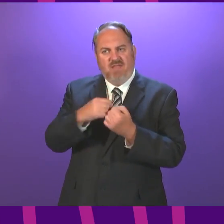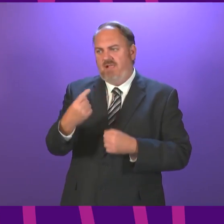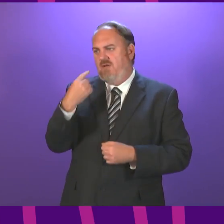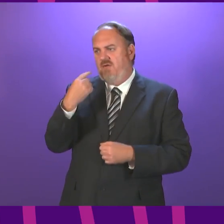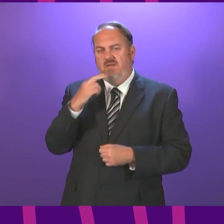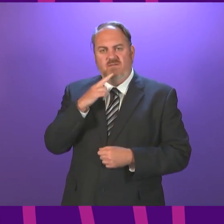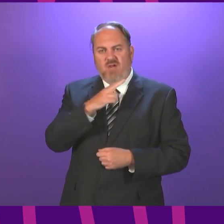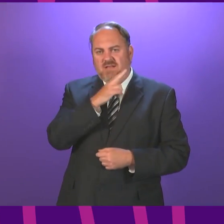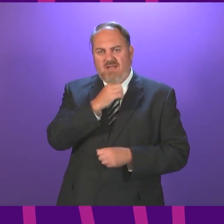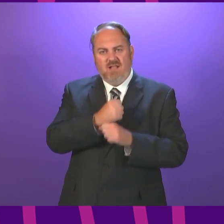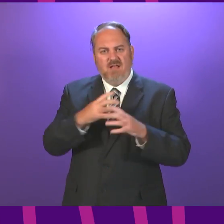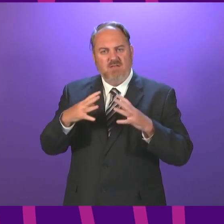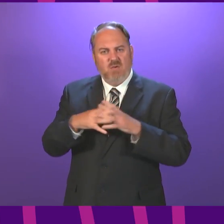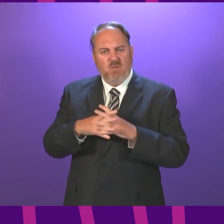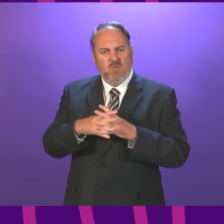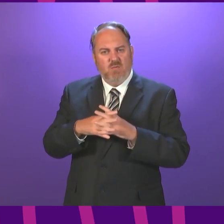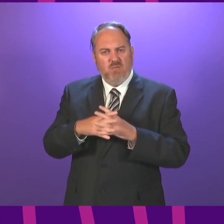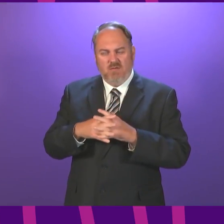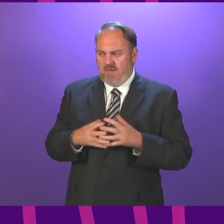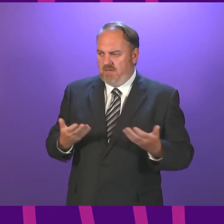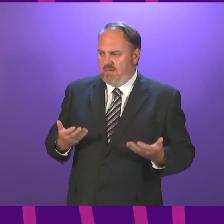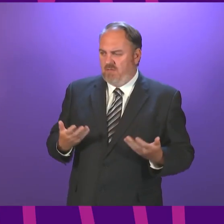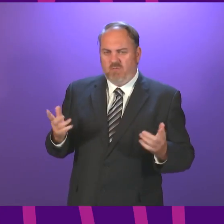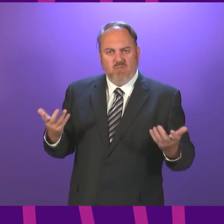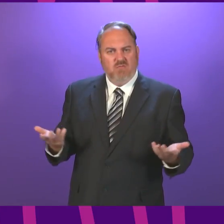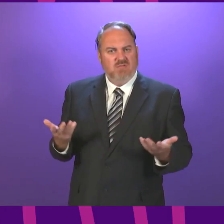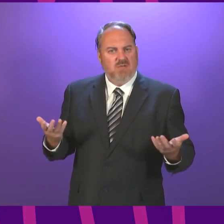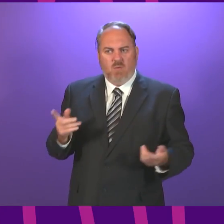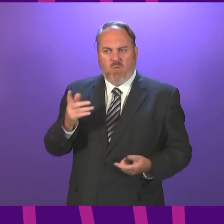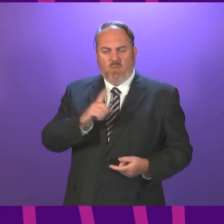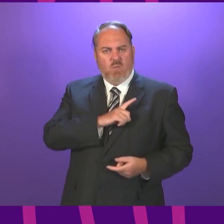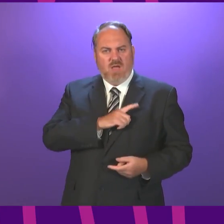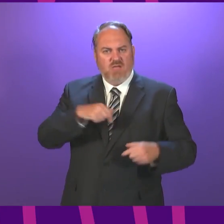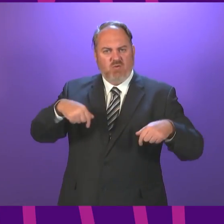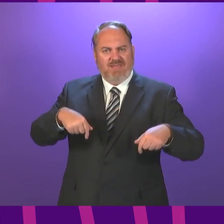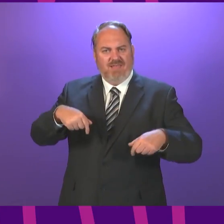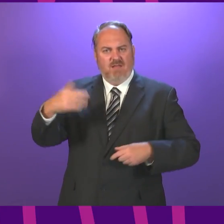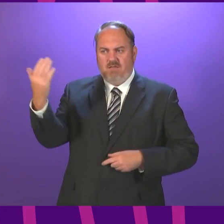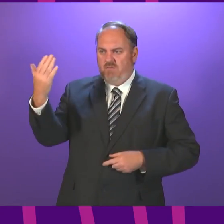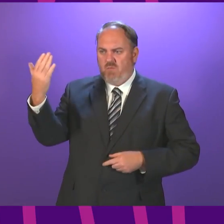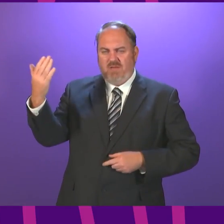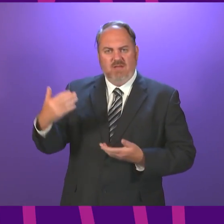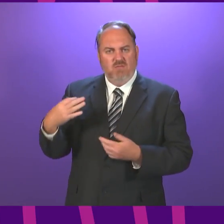has point-blank refused to stand up and speak for her Government today. It is not enough